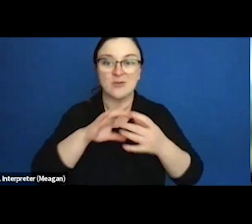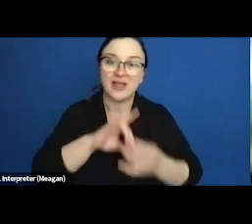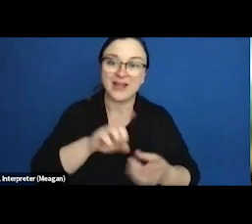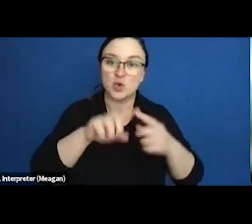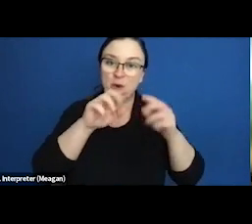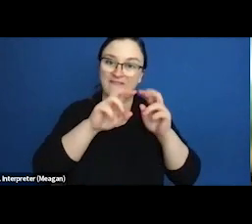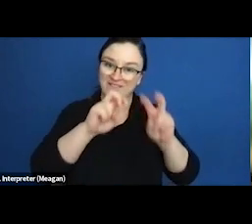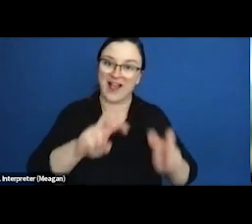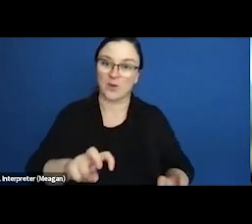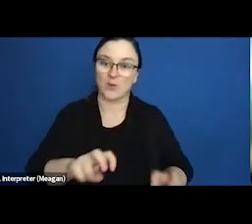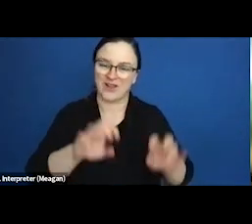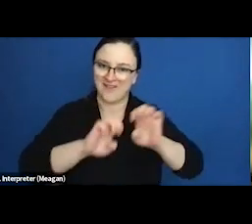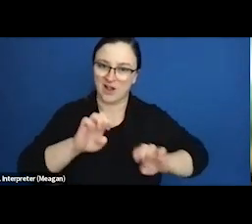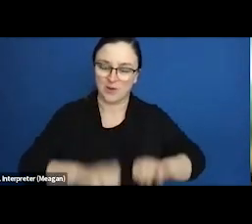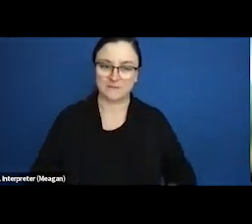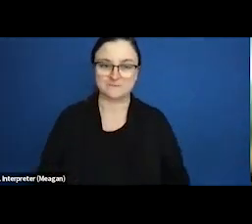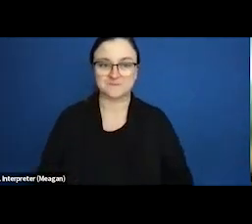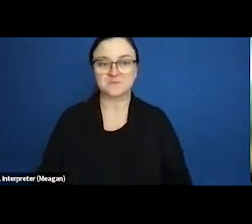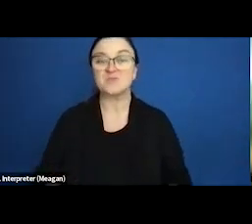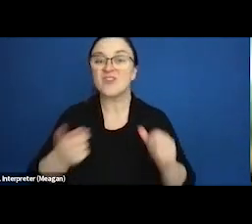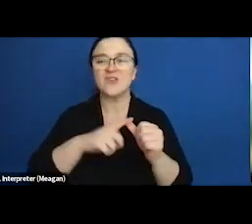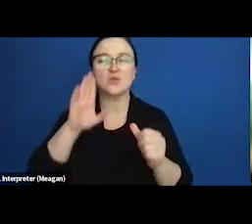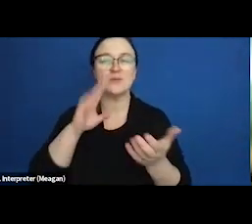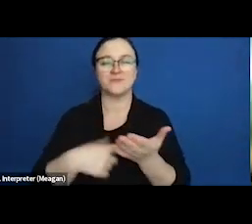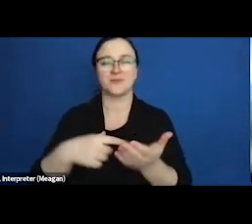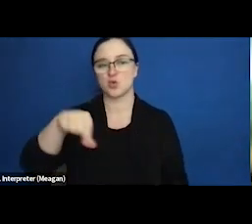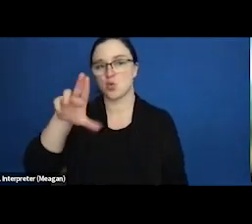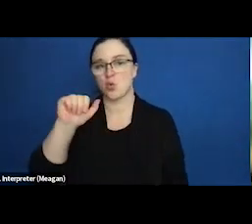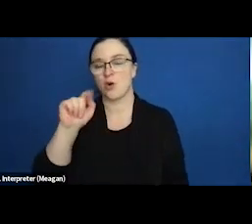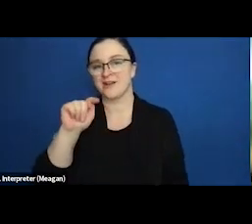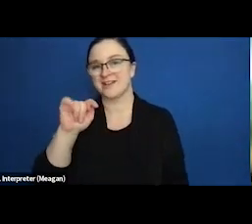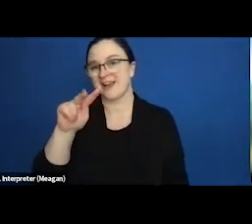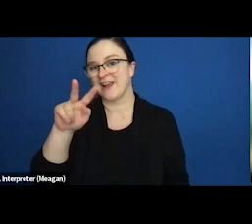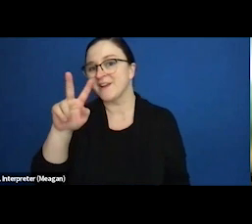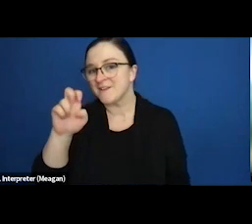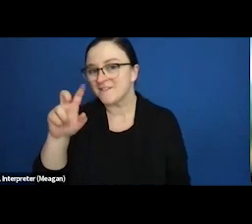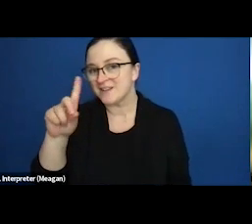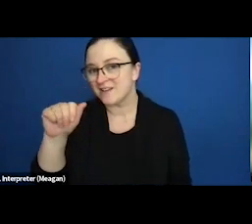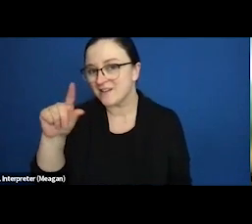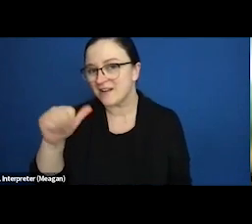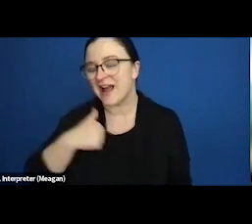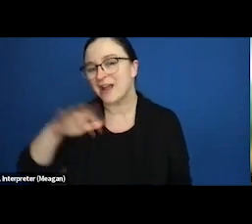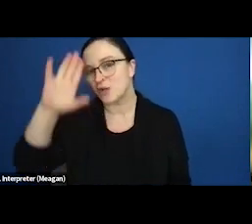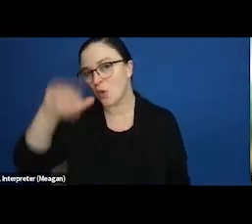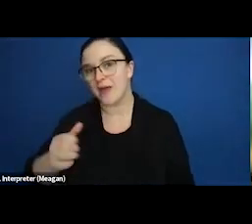But we're first gonna talk about this quantitative data, and I know that so many of you all, and I would love to see in the chat.